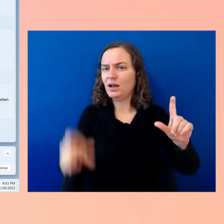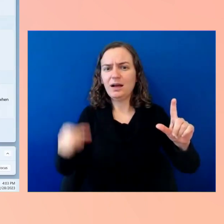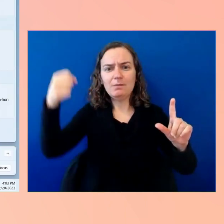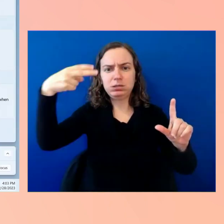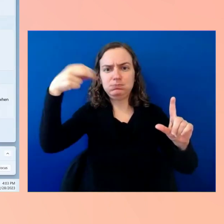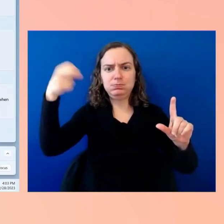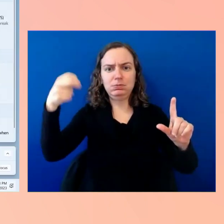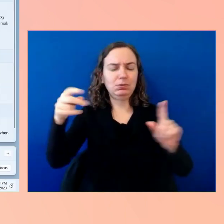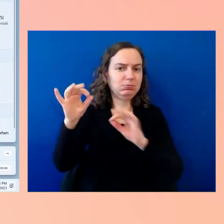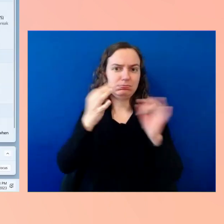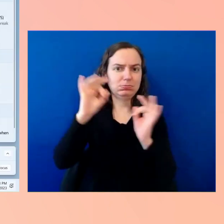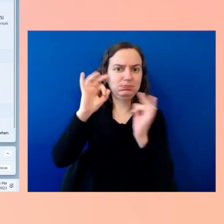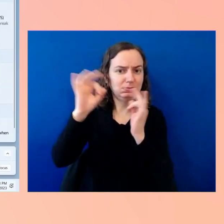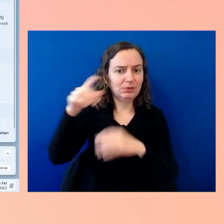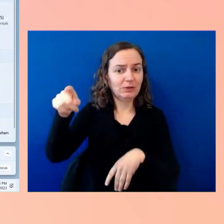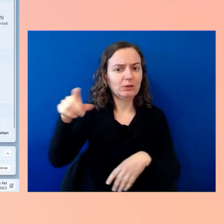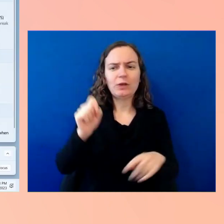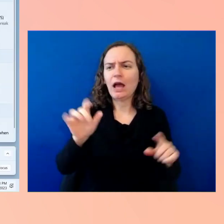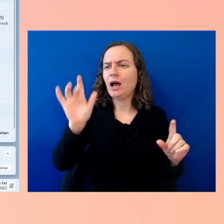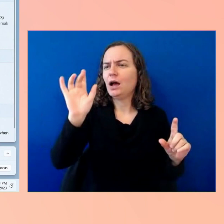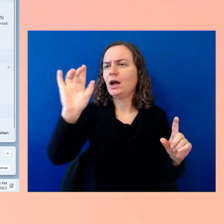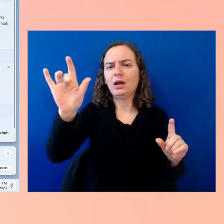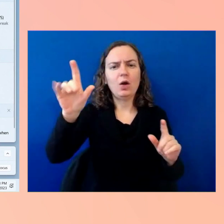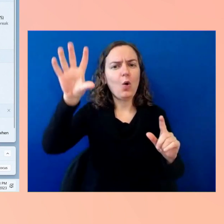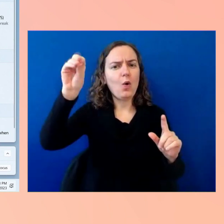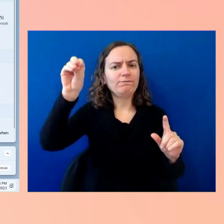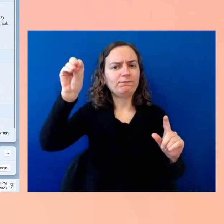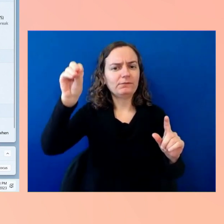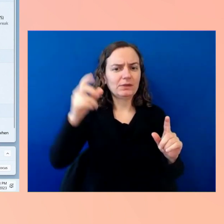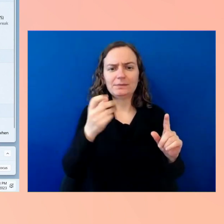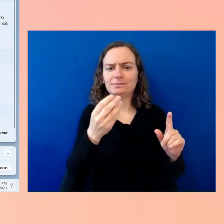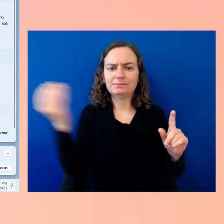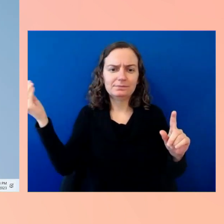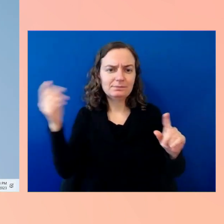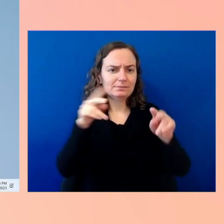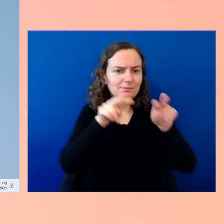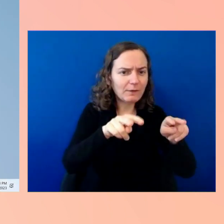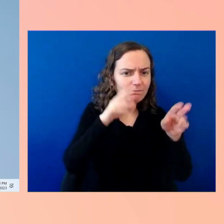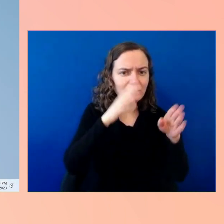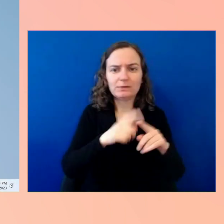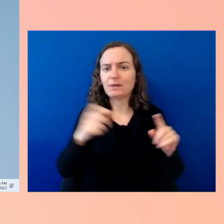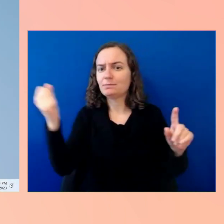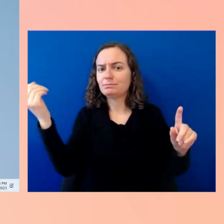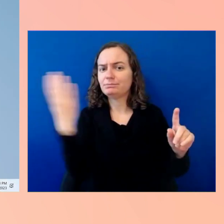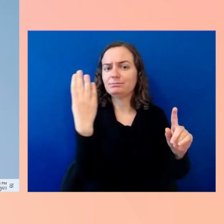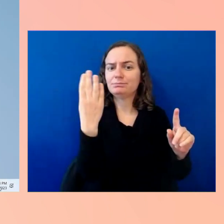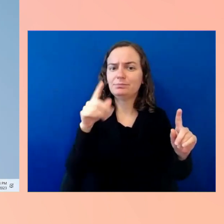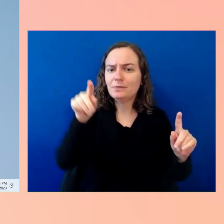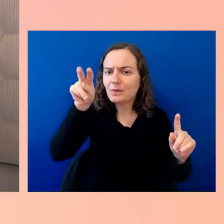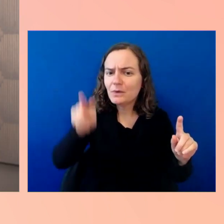away safely in the notification center. Once you're ready to engage, you can review what you missed.